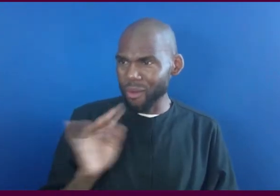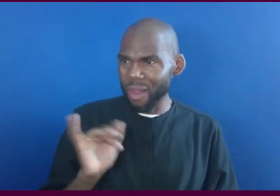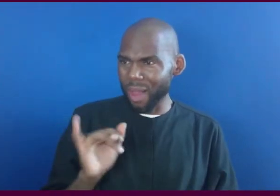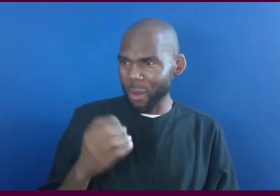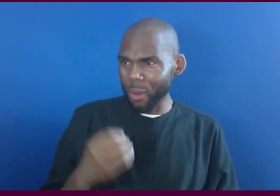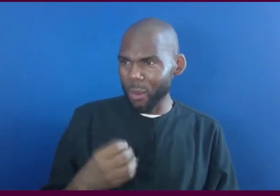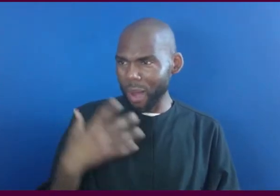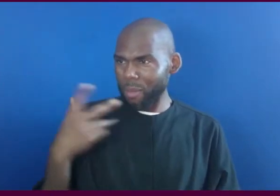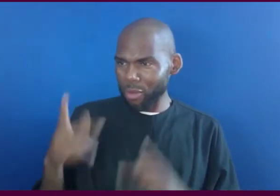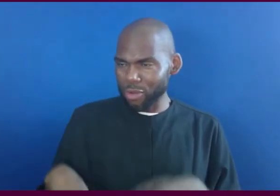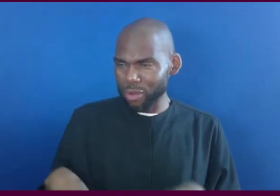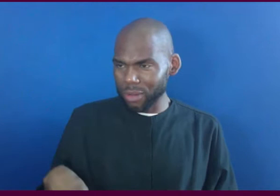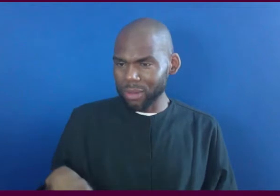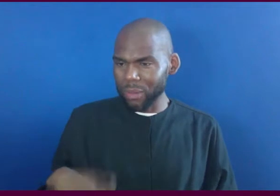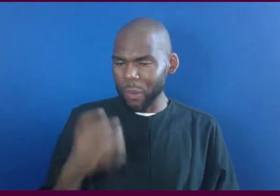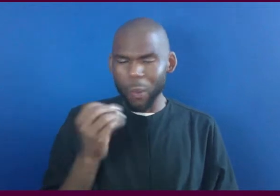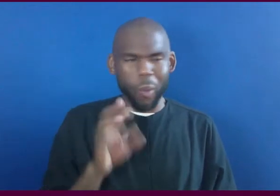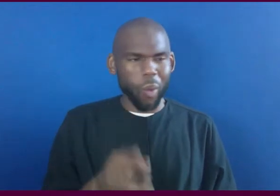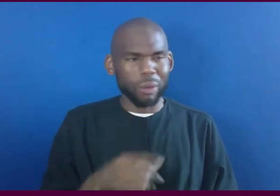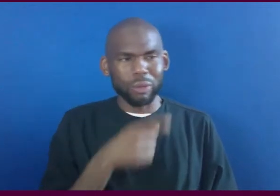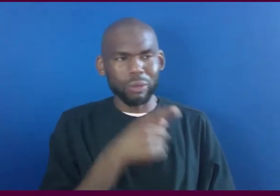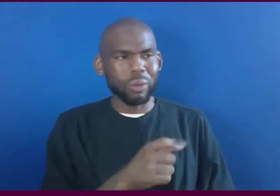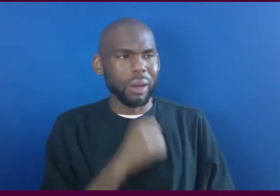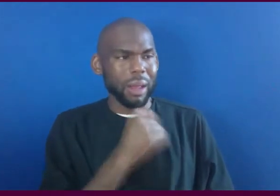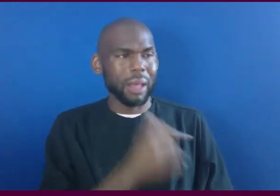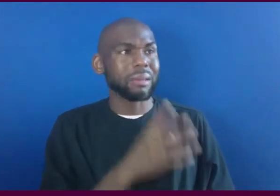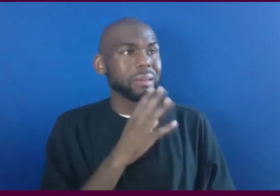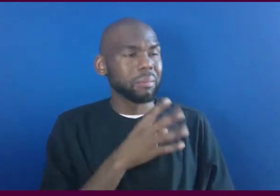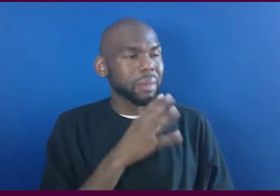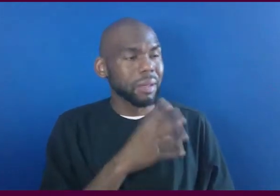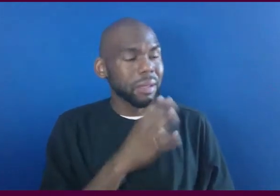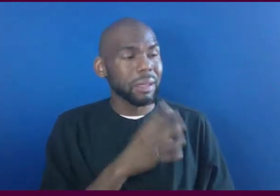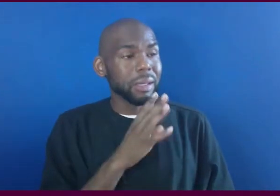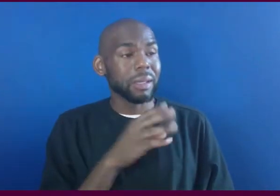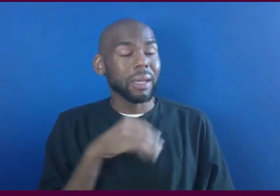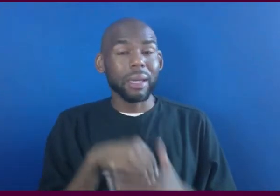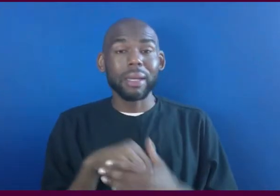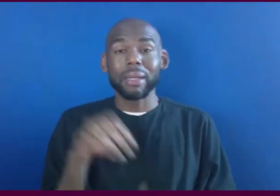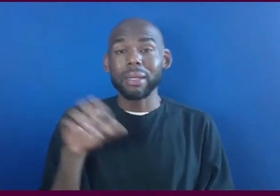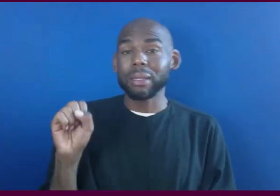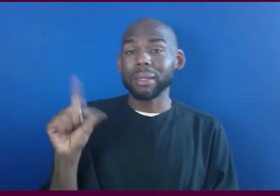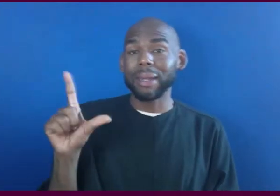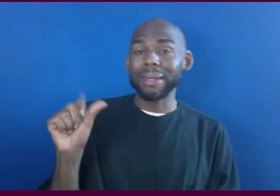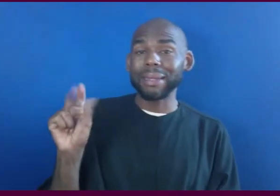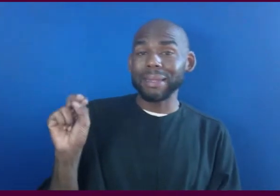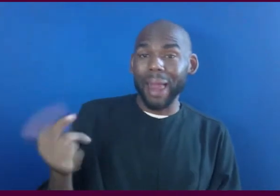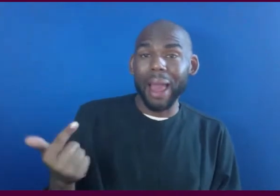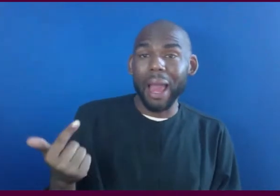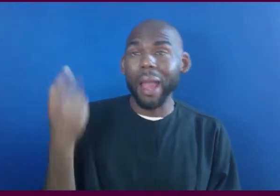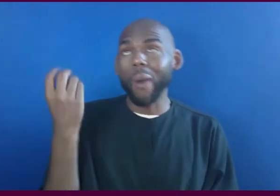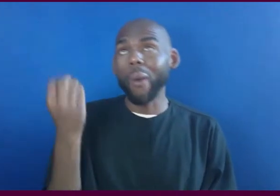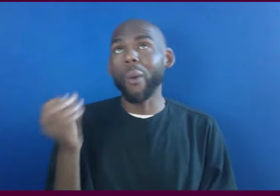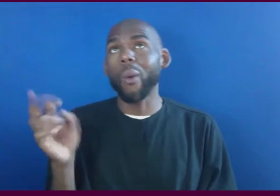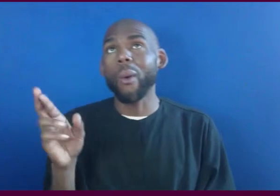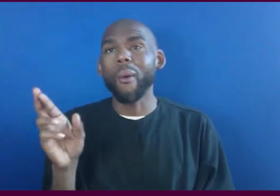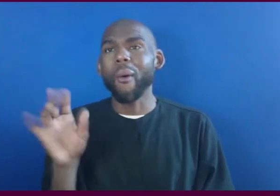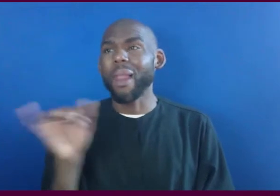You're not speaking in slang or like everyone else."